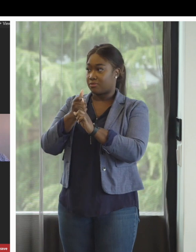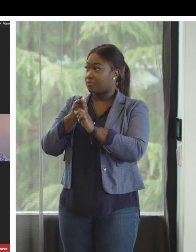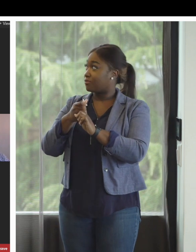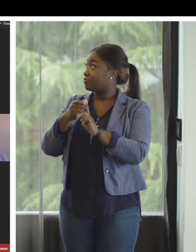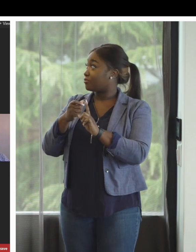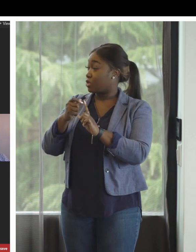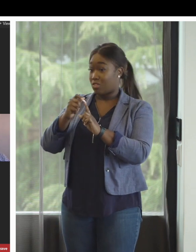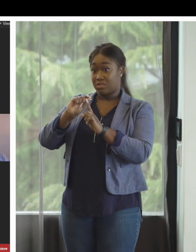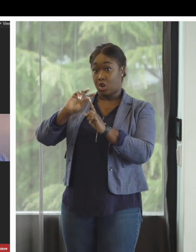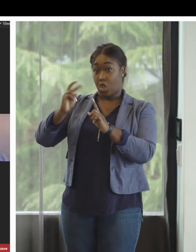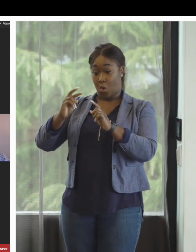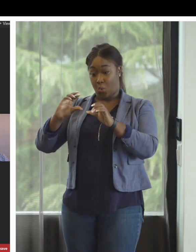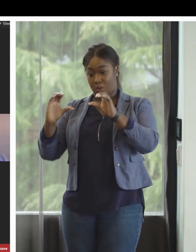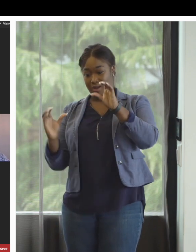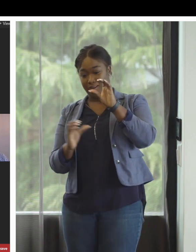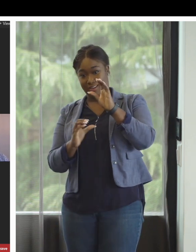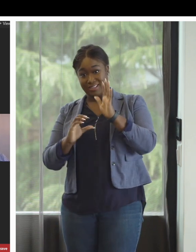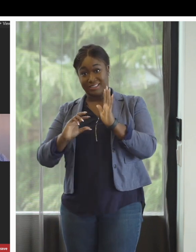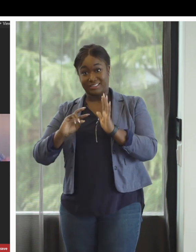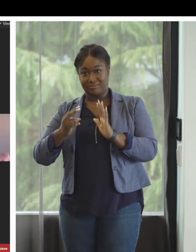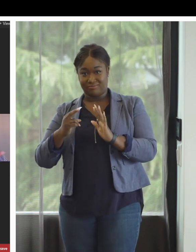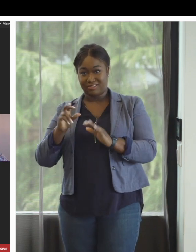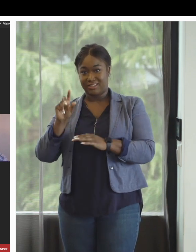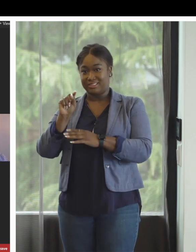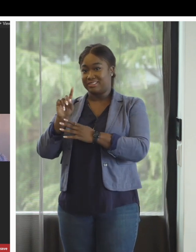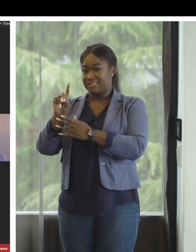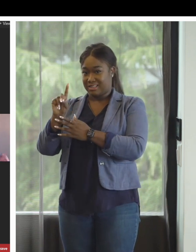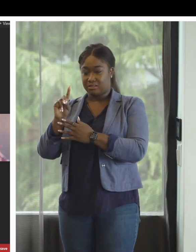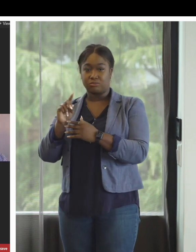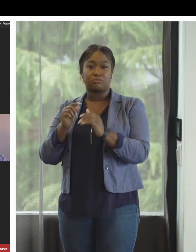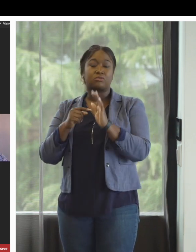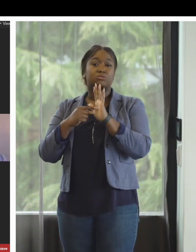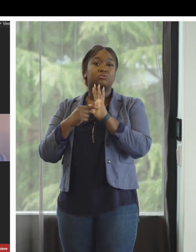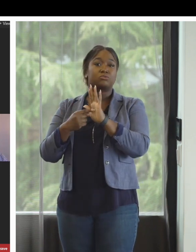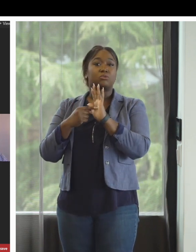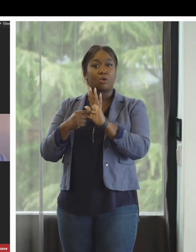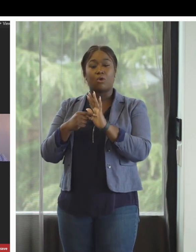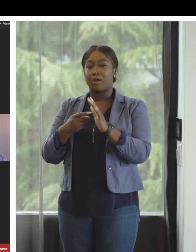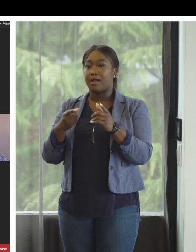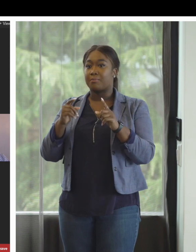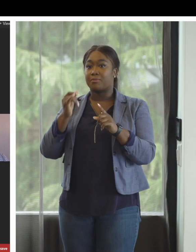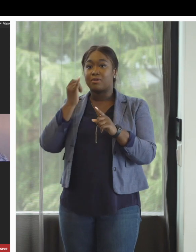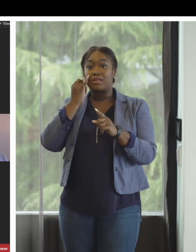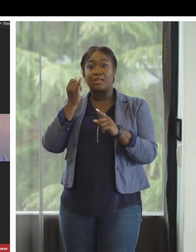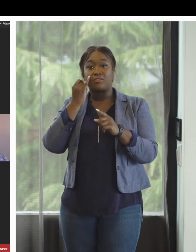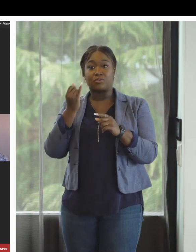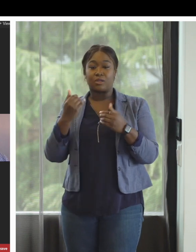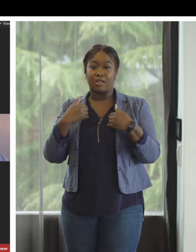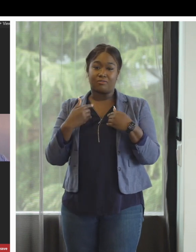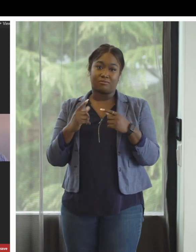T D S and provides operability that occurs